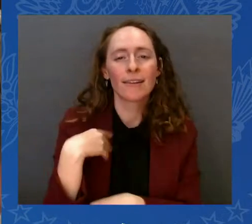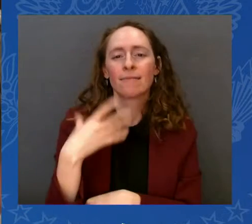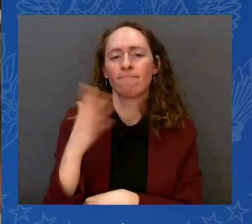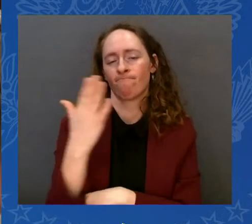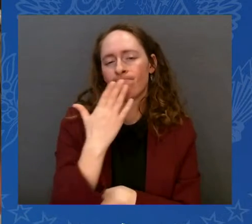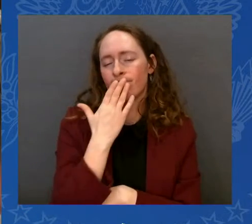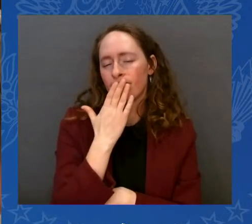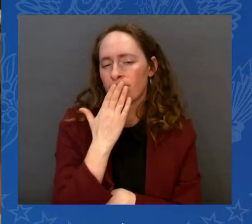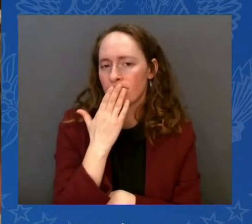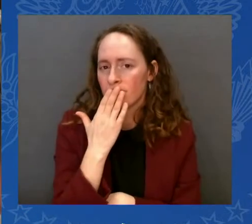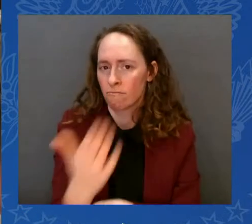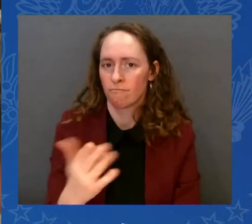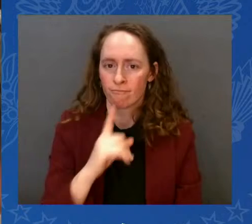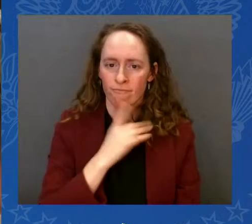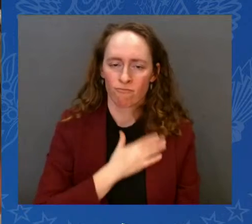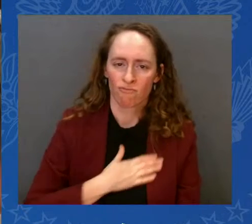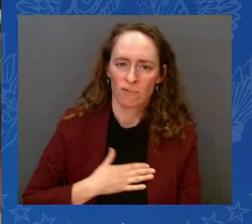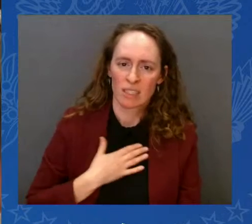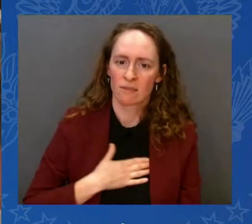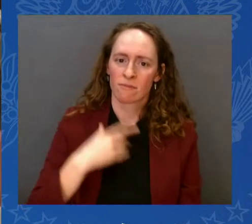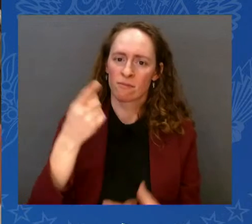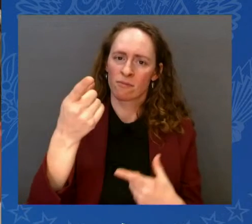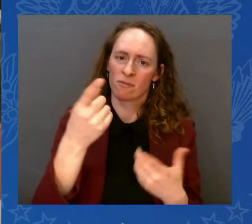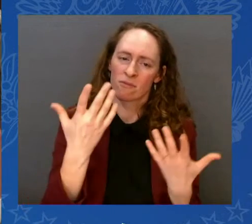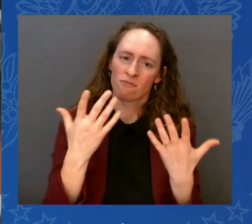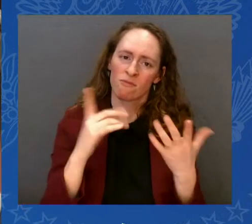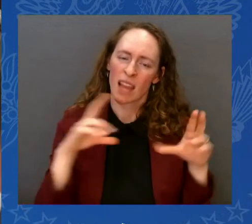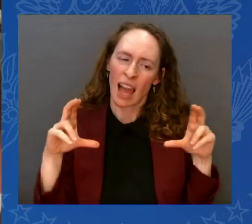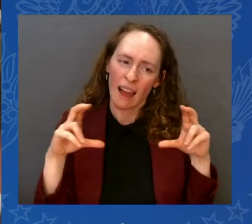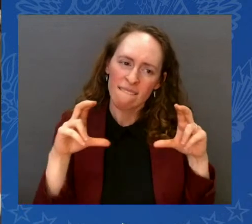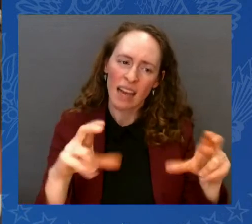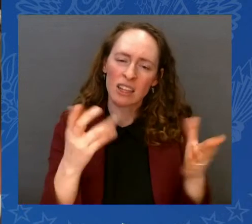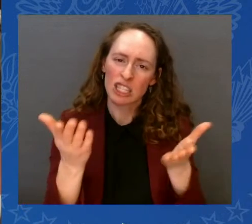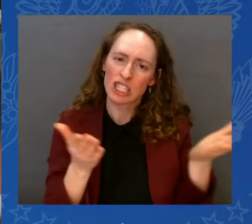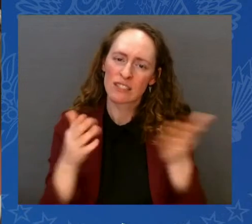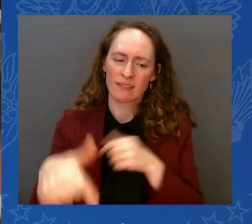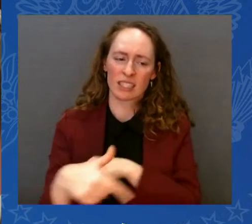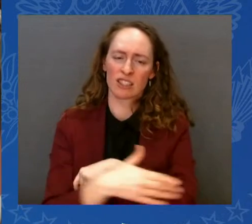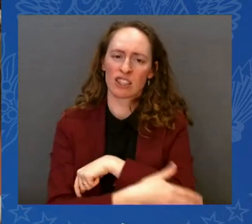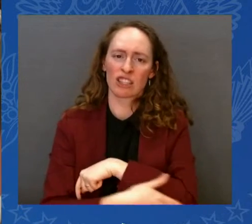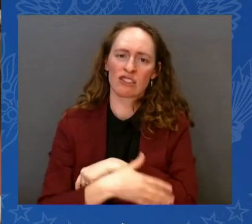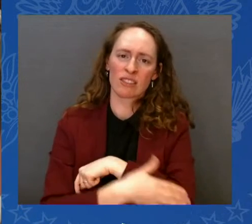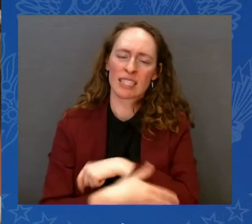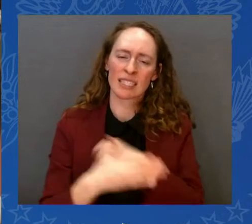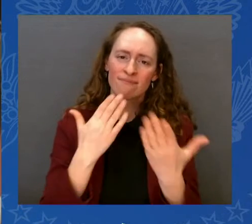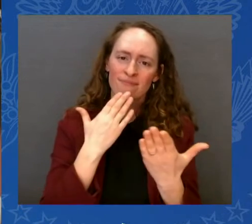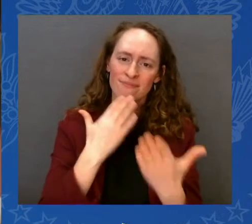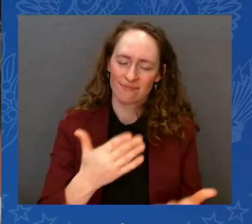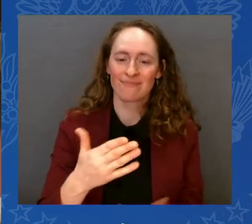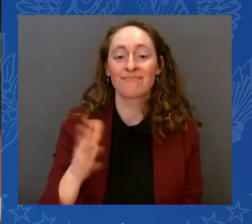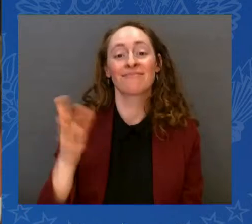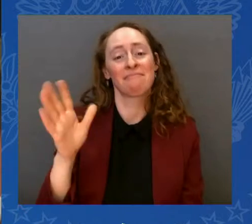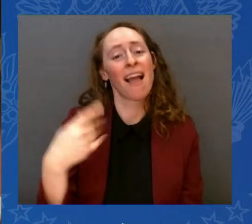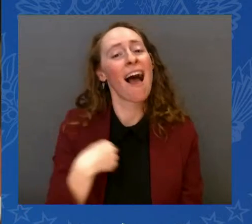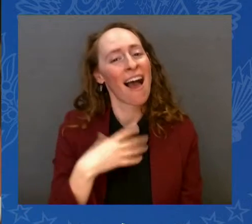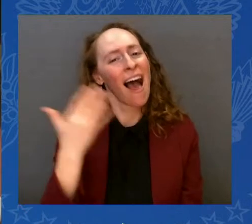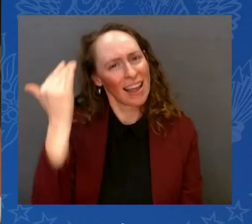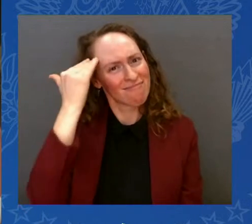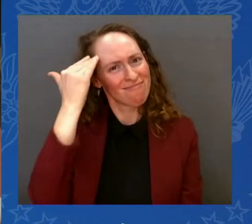we understand a little bit the pressure that you face -- The President: You understand. Governor Cox: -- the long nights, the hard days, the big decisions that you have to make.